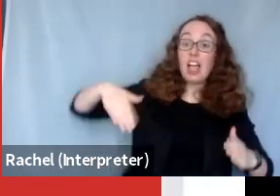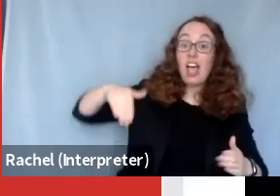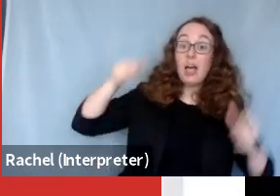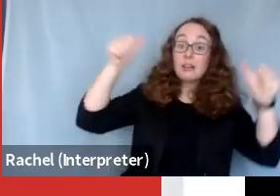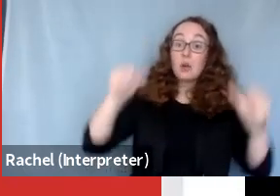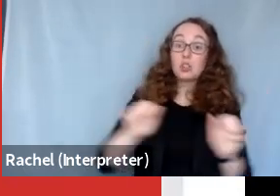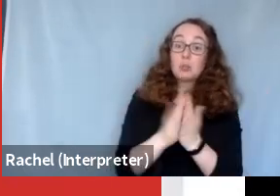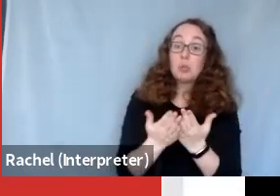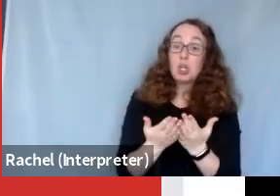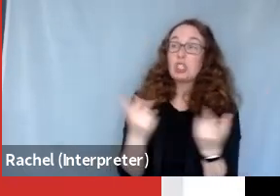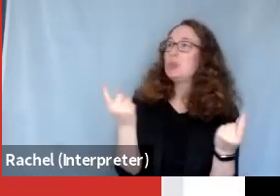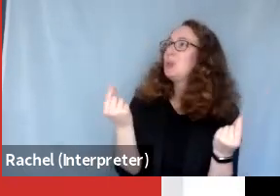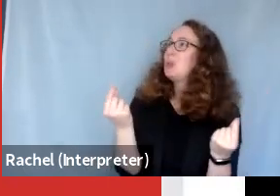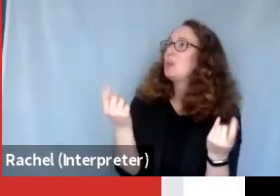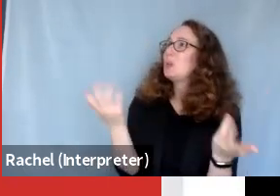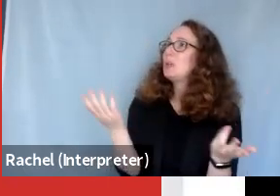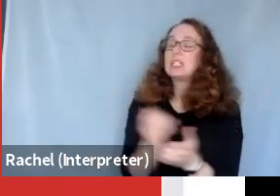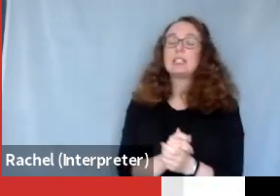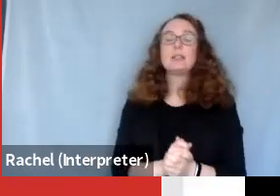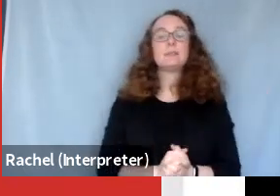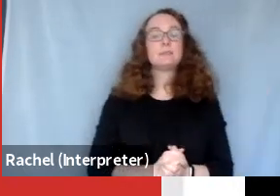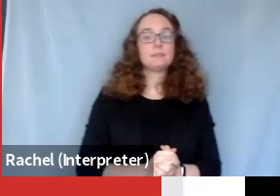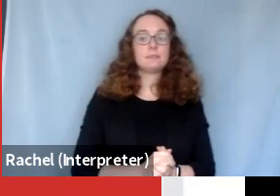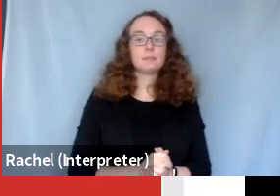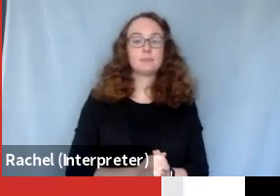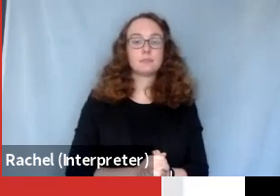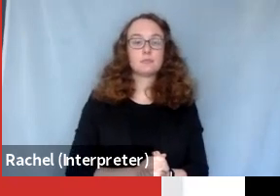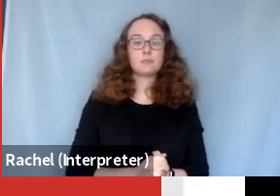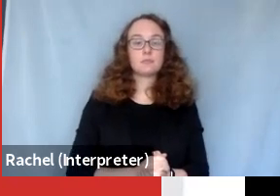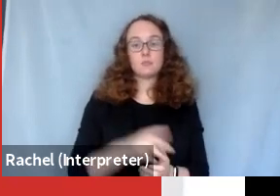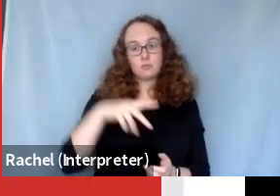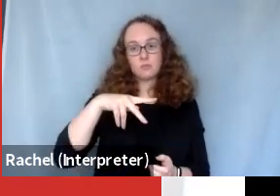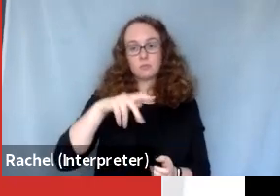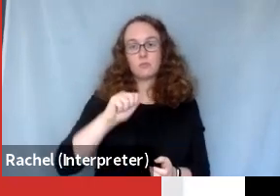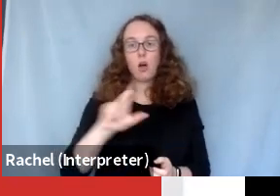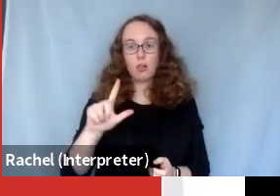Well if you go to our website and look under that section number,